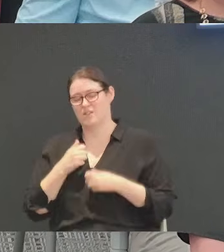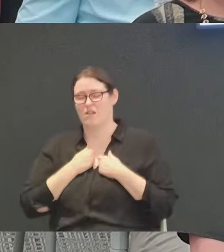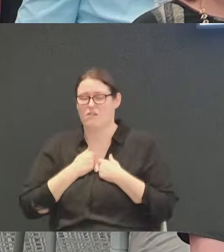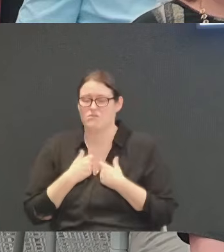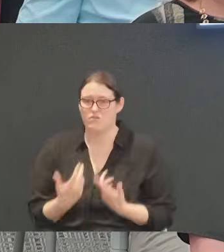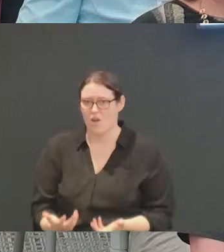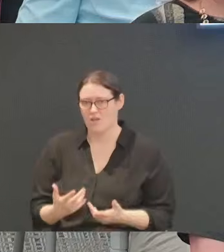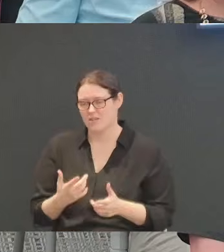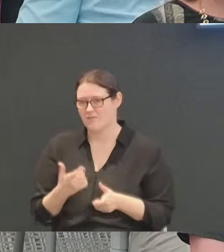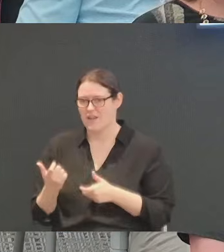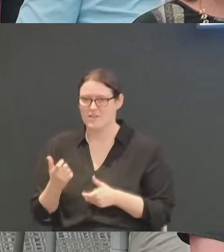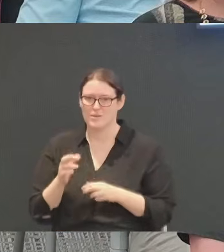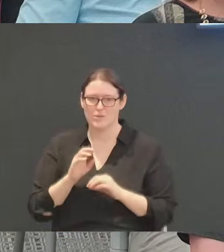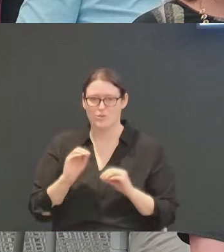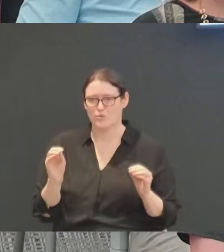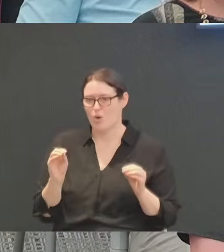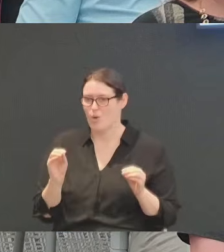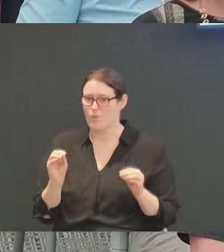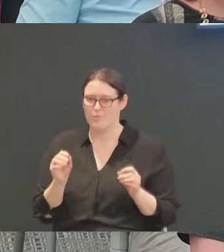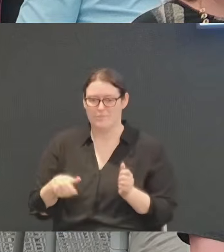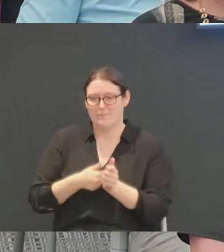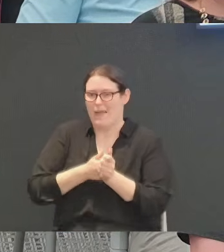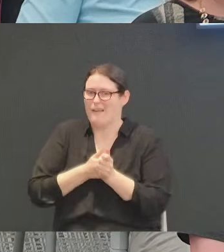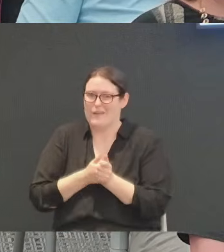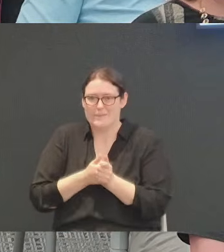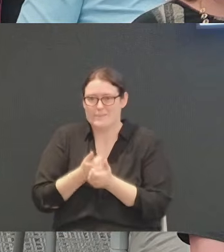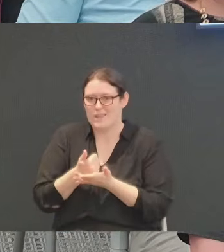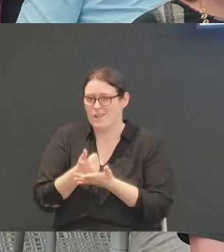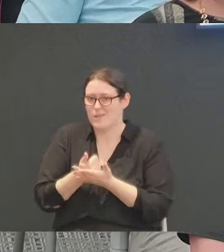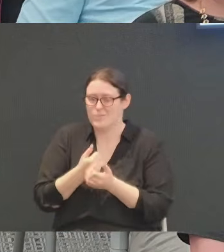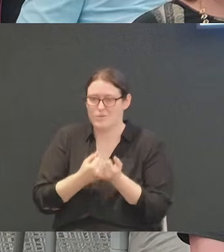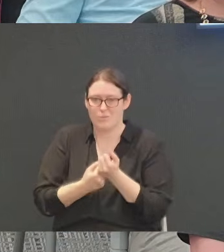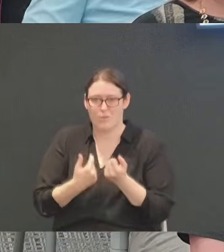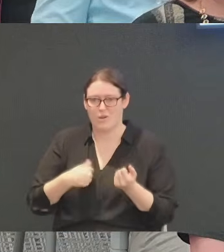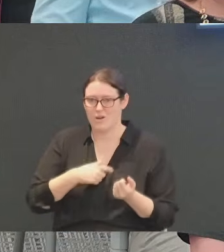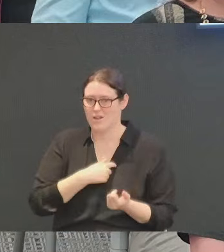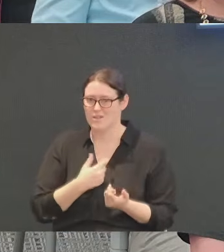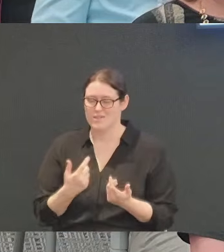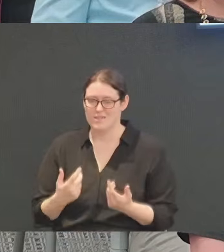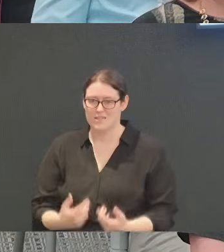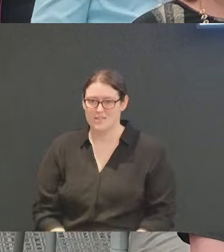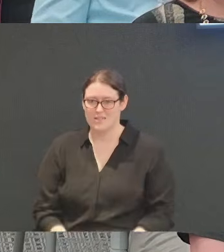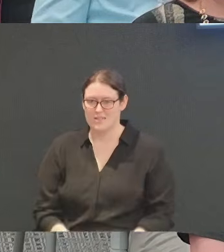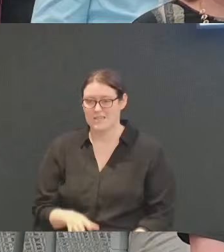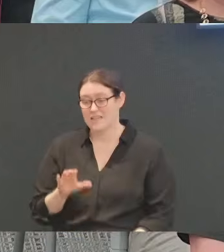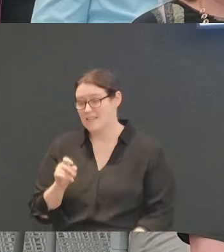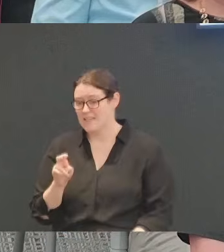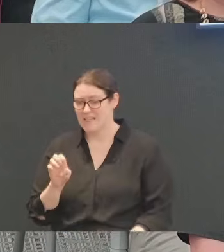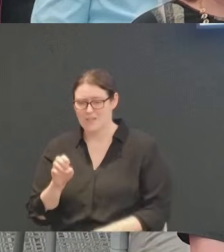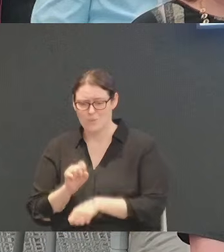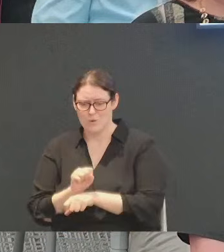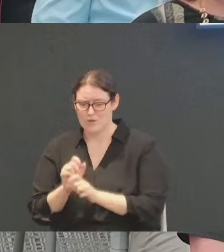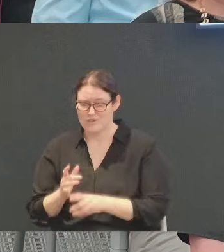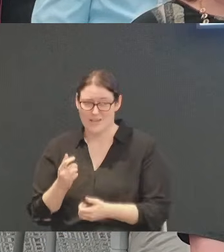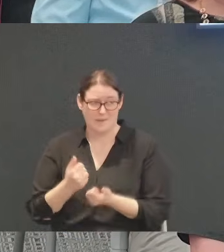the backup that's there to help support people like us, the case workers, everybody. Um,